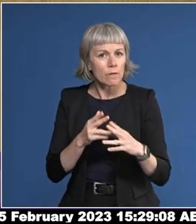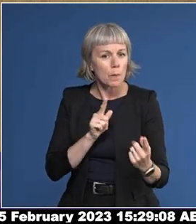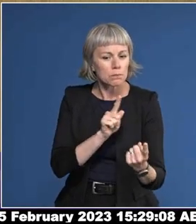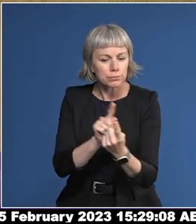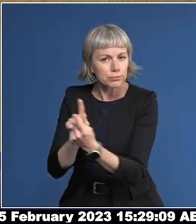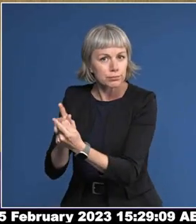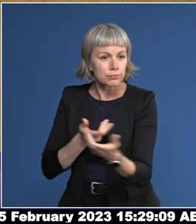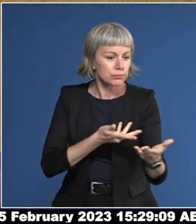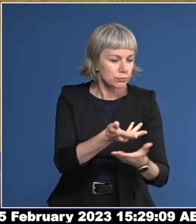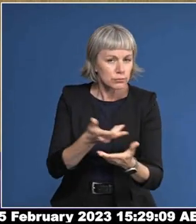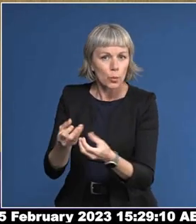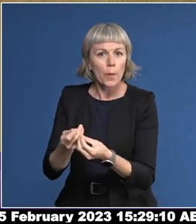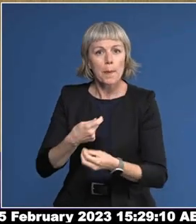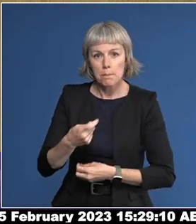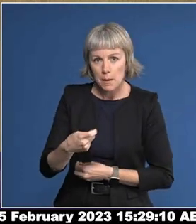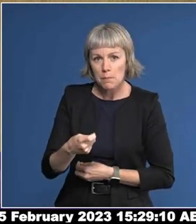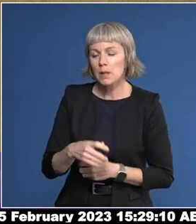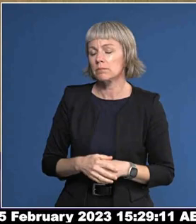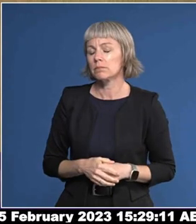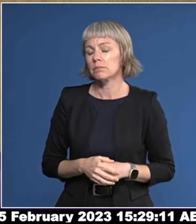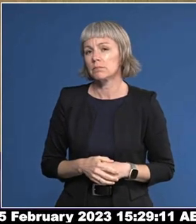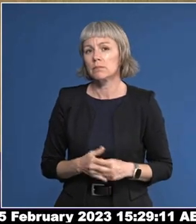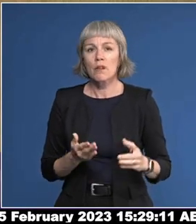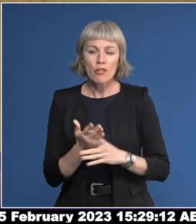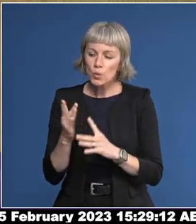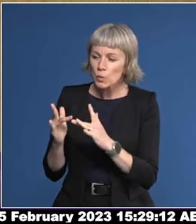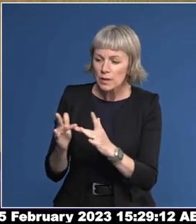through communities of practice or through network forums or workshops.